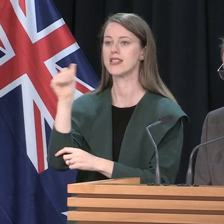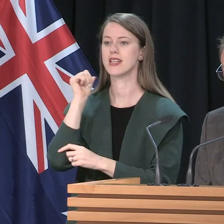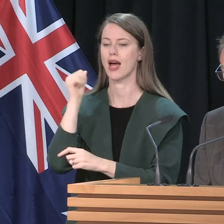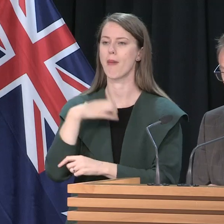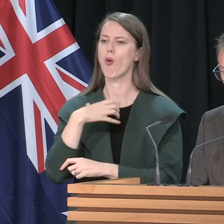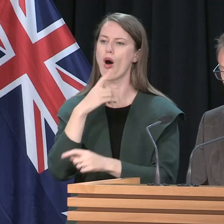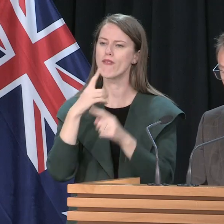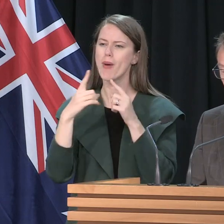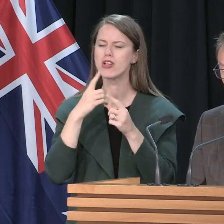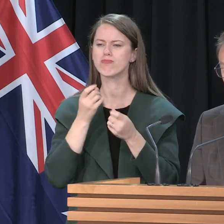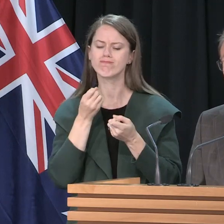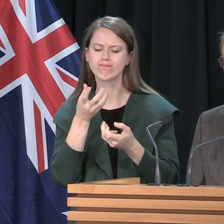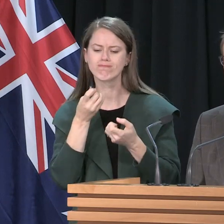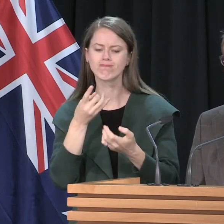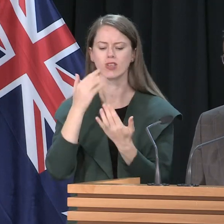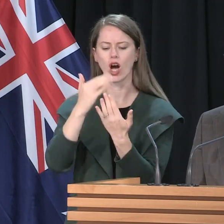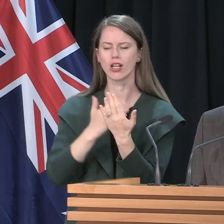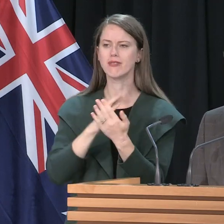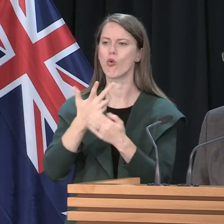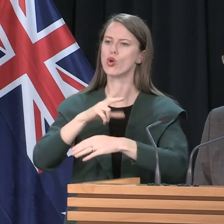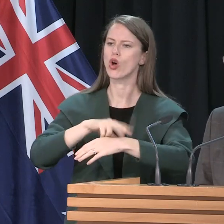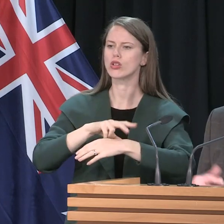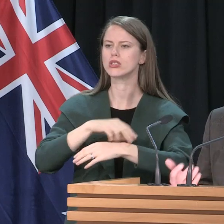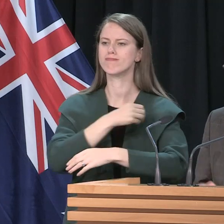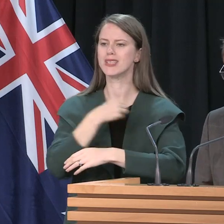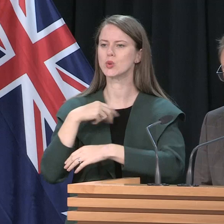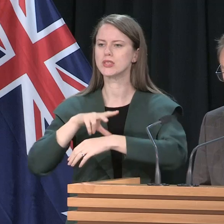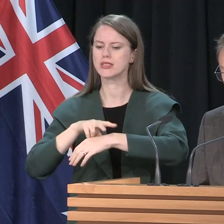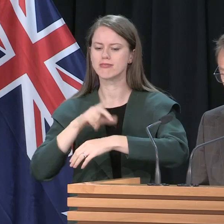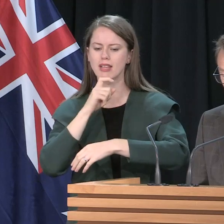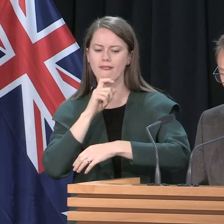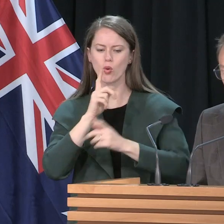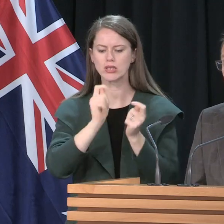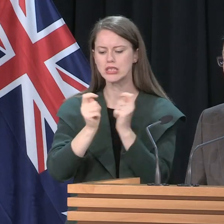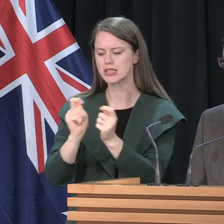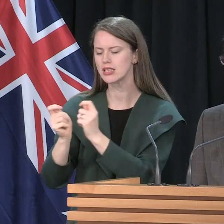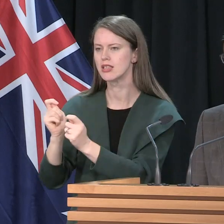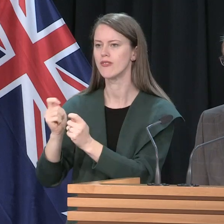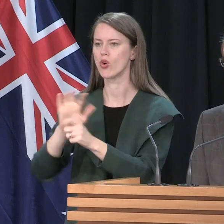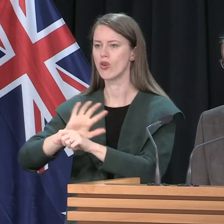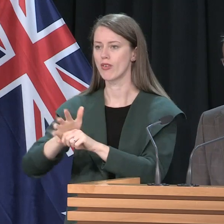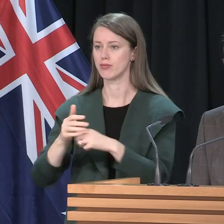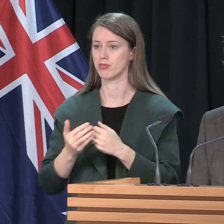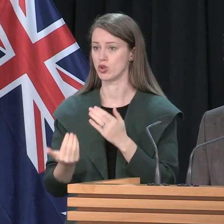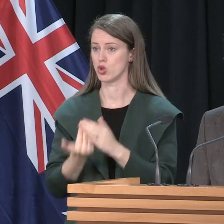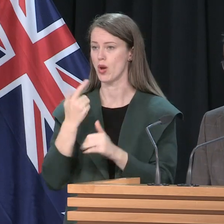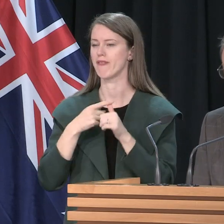433,324. As the Minister said, yesterday we issued some updated guidance for